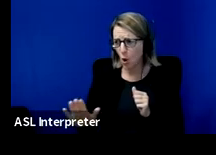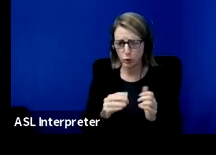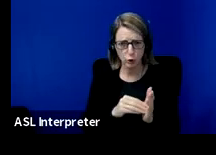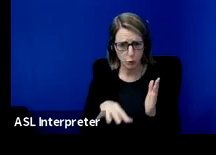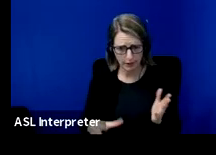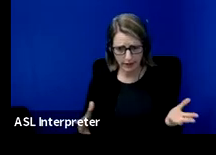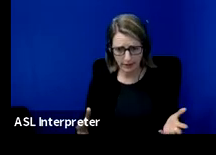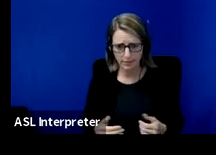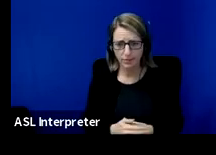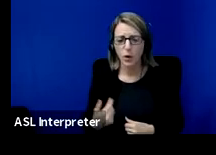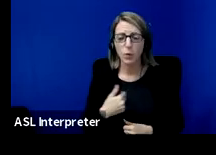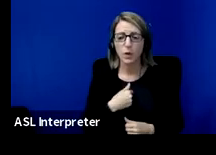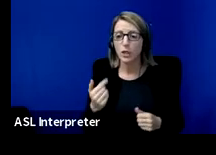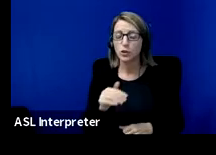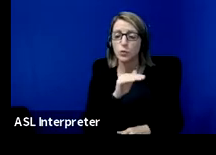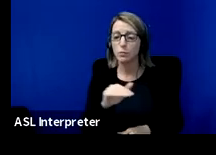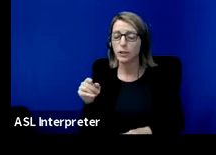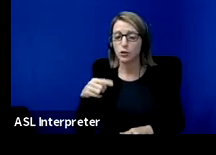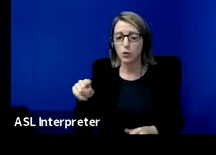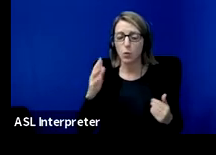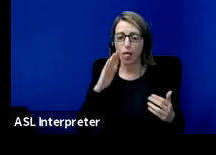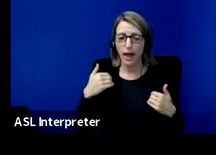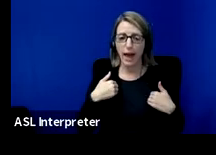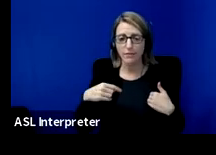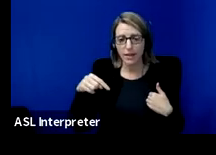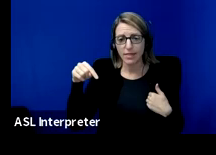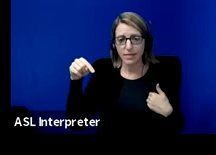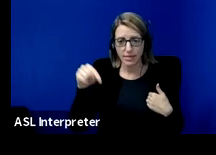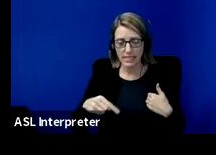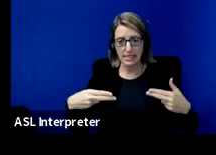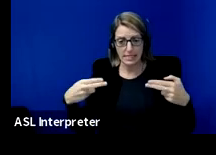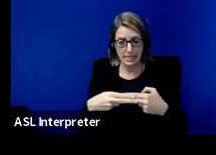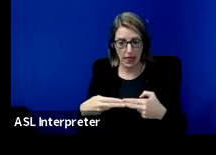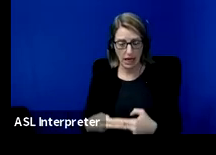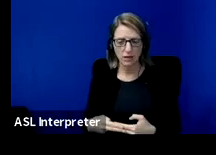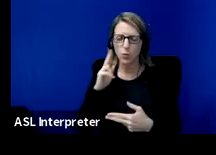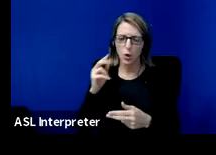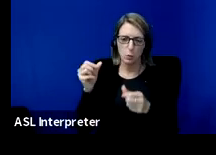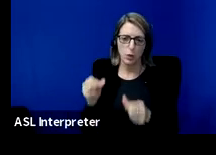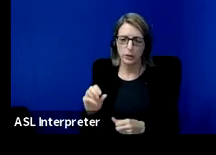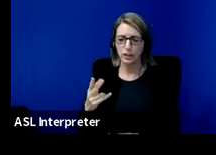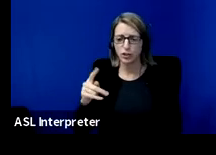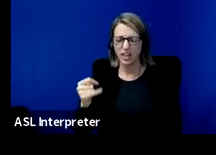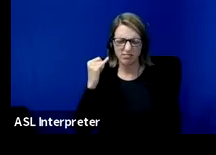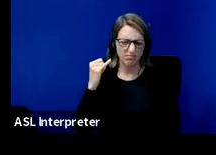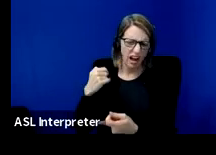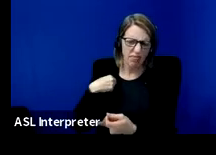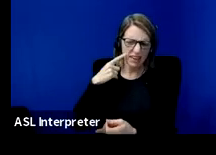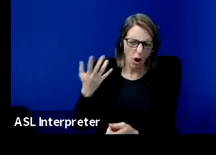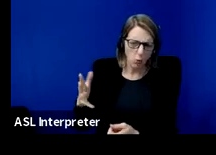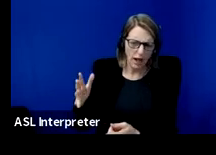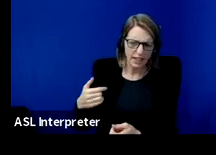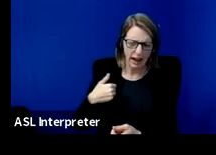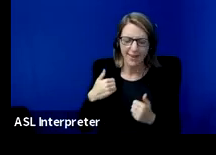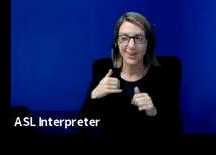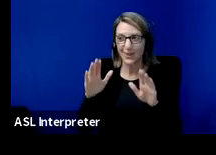ESD 112-- Kristina Wambold: We want to remind you that you will have this deck and slide deck, it will be posted in the chat if it isn't already because I have great chat monitors in the background.